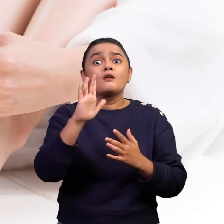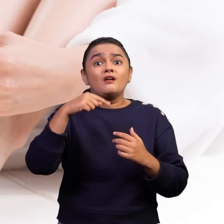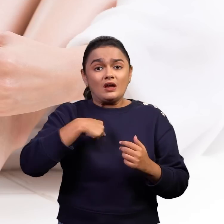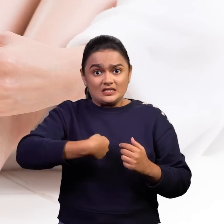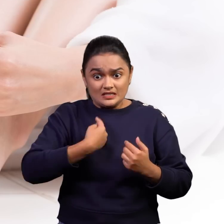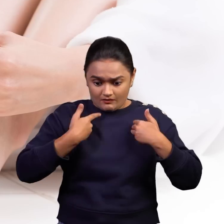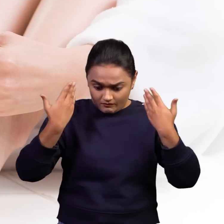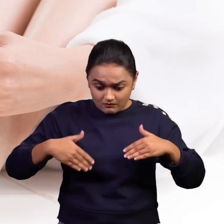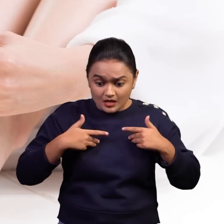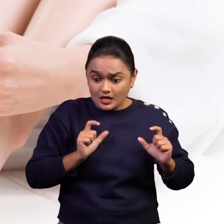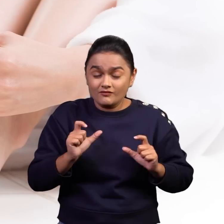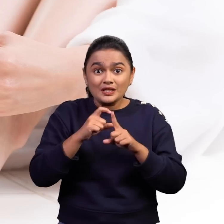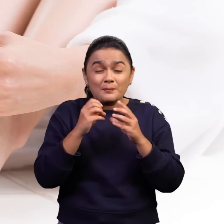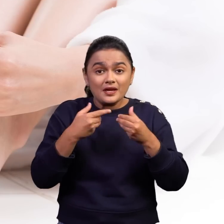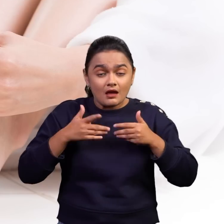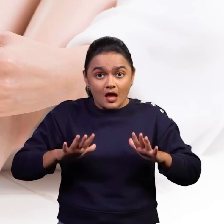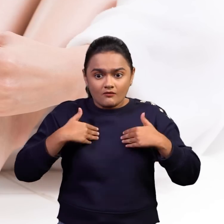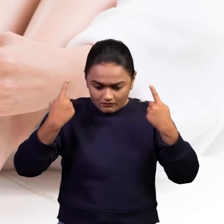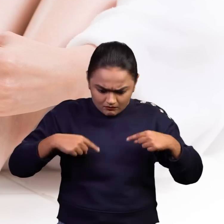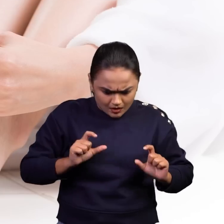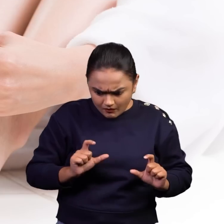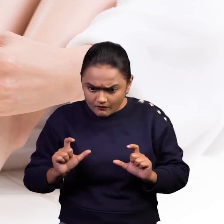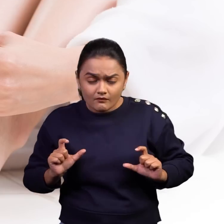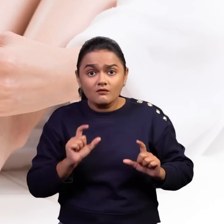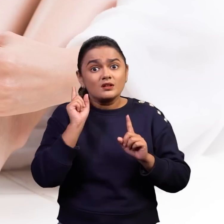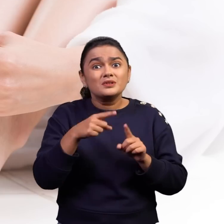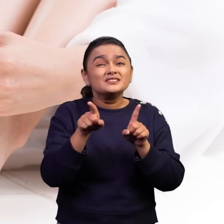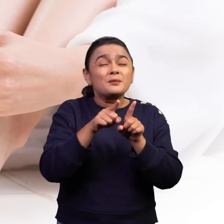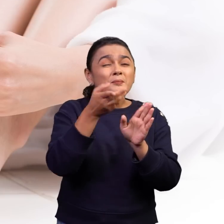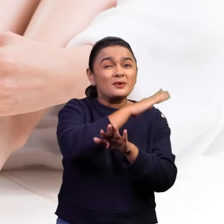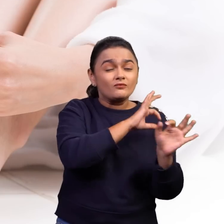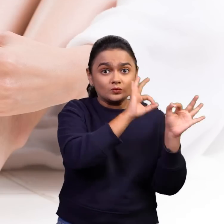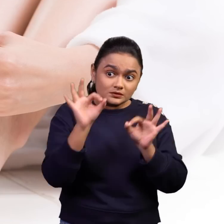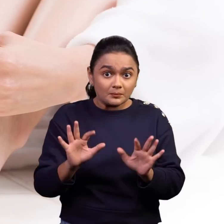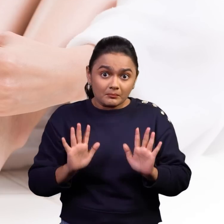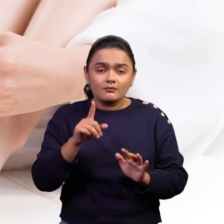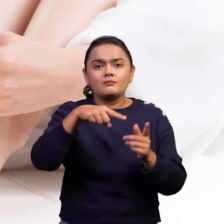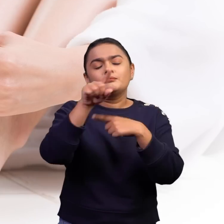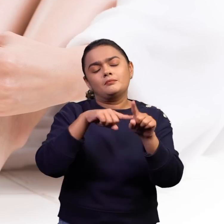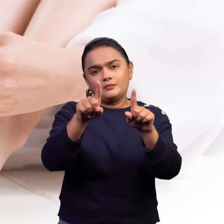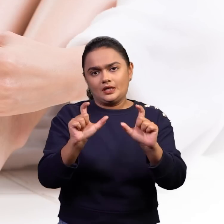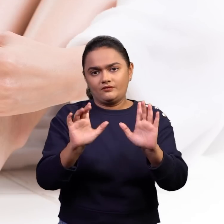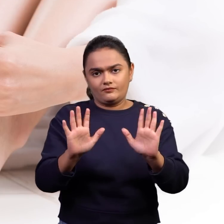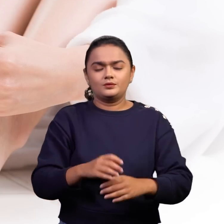Diabetic people need to be careful and ensure everything is fine, just like before. Keep this in mind!